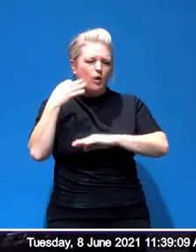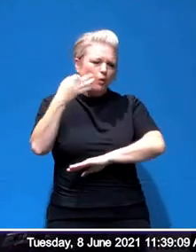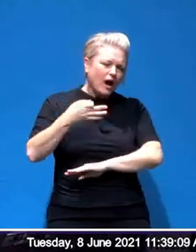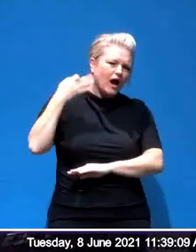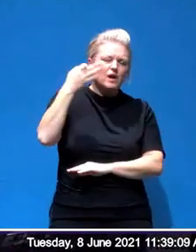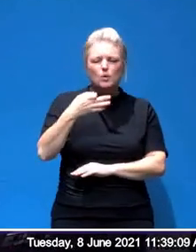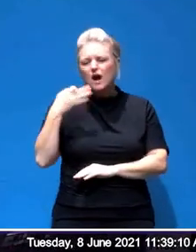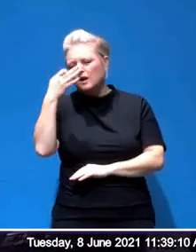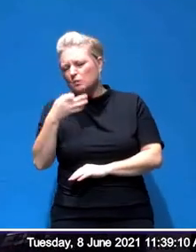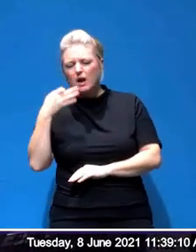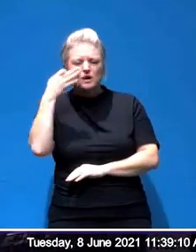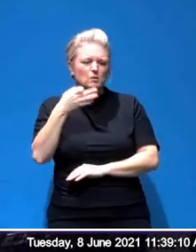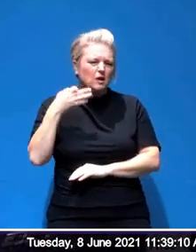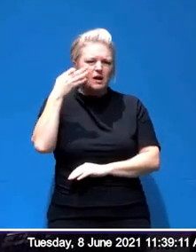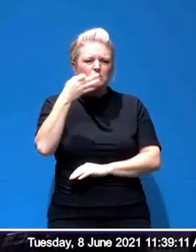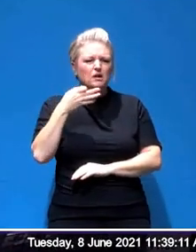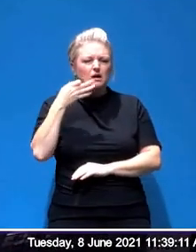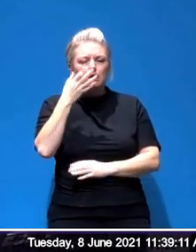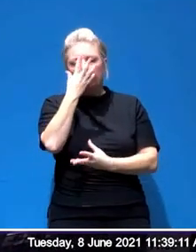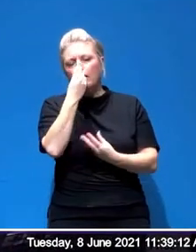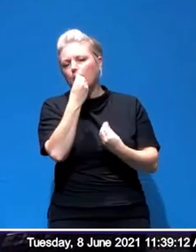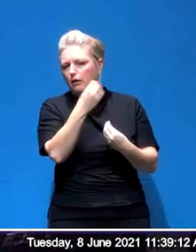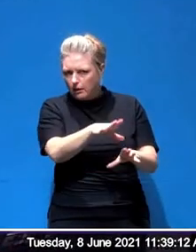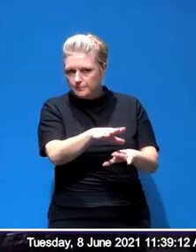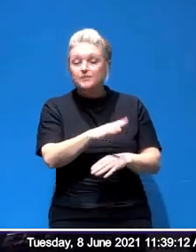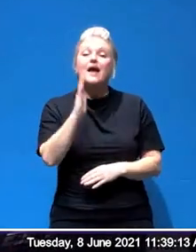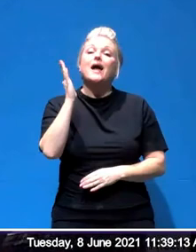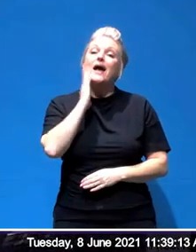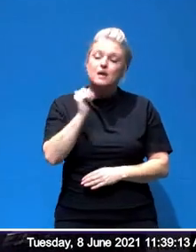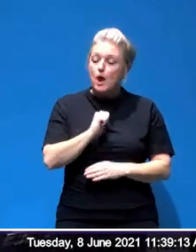session had really helped us greatly and so we were able to move on.